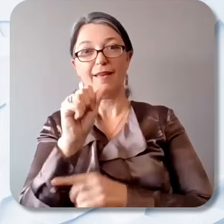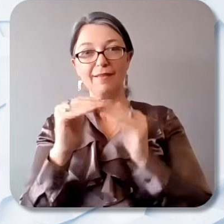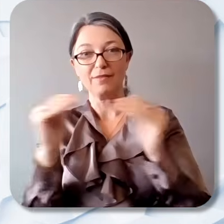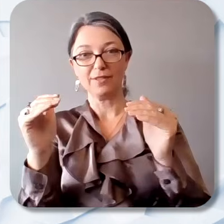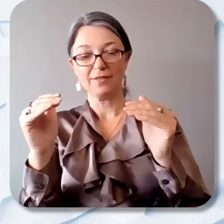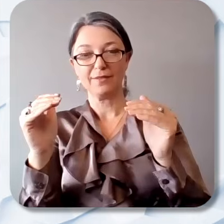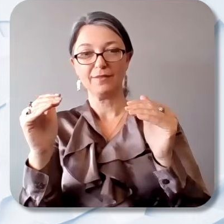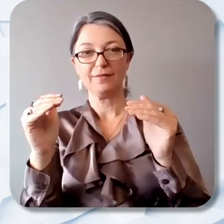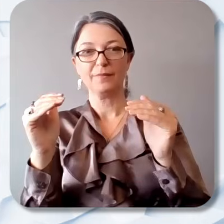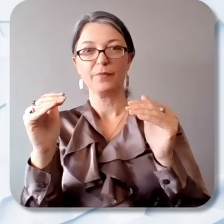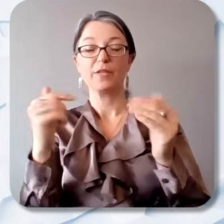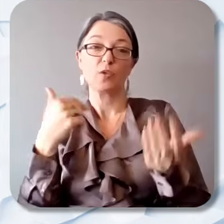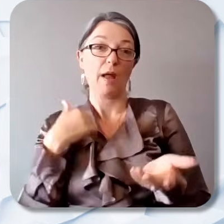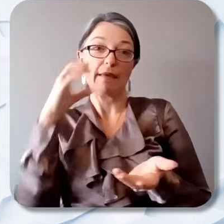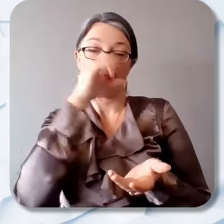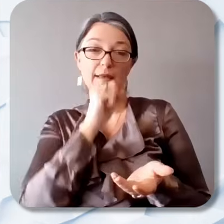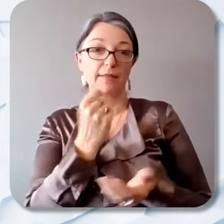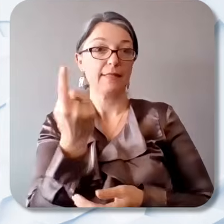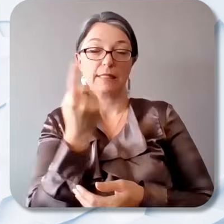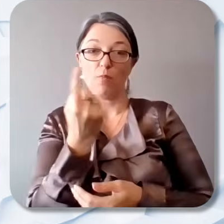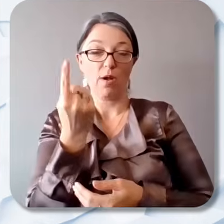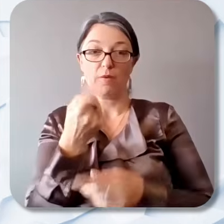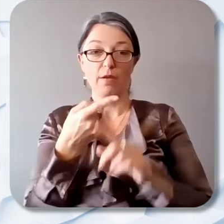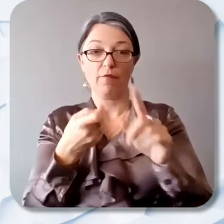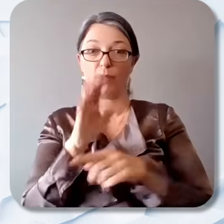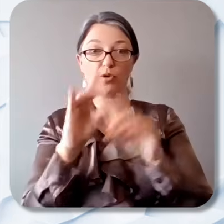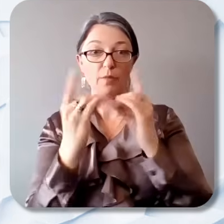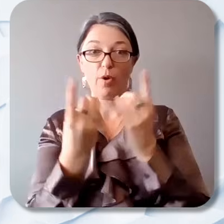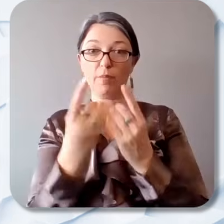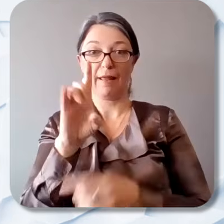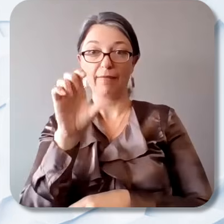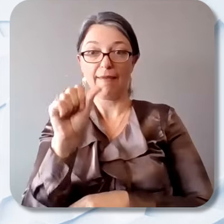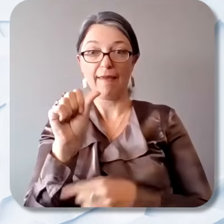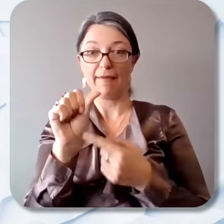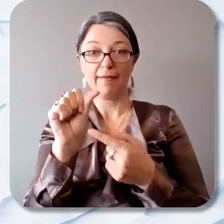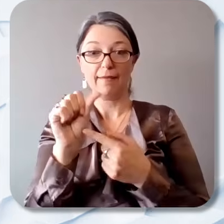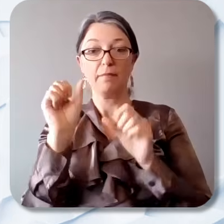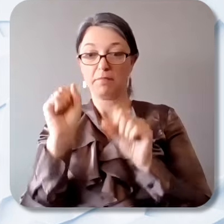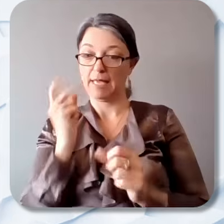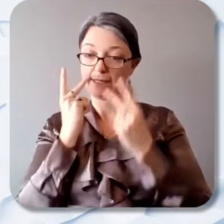So my guess is that somebody in the LEA level will be tasked with looking at this information and this data.